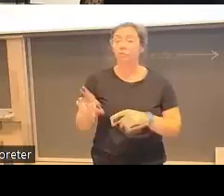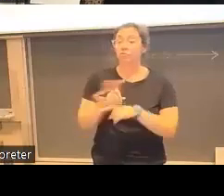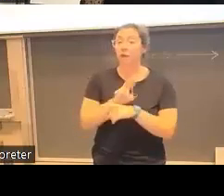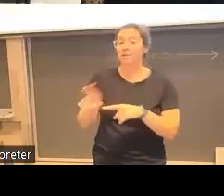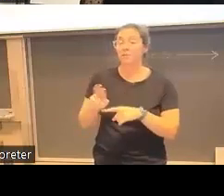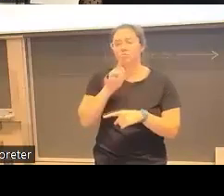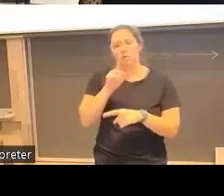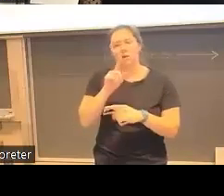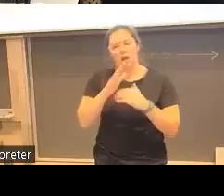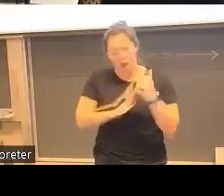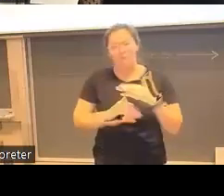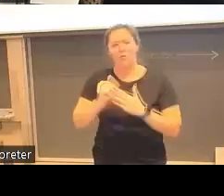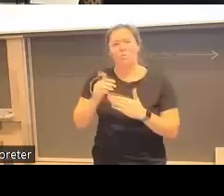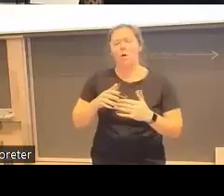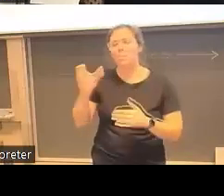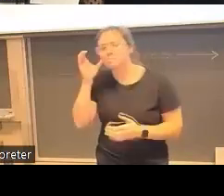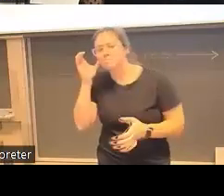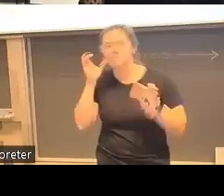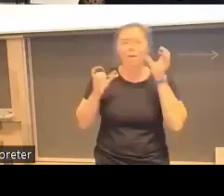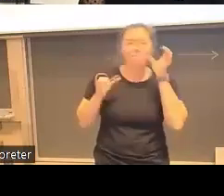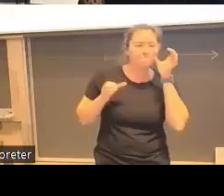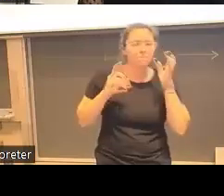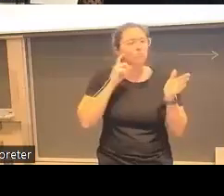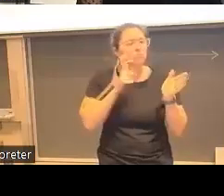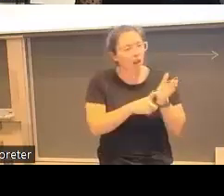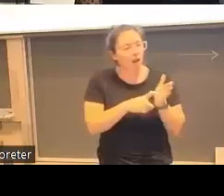comfortable using refle reflective listening skills like acknowledgements and affirmations